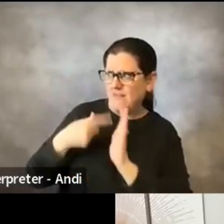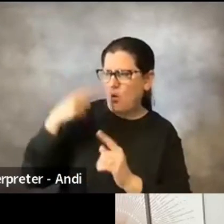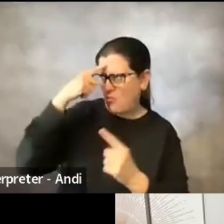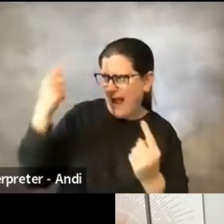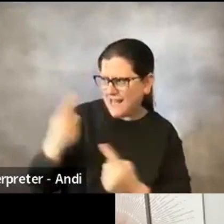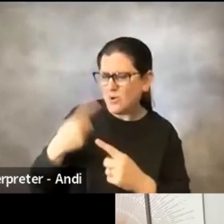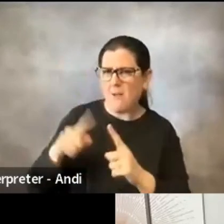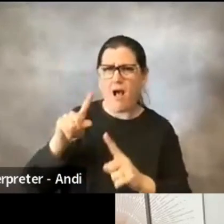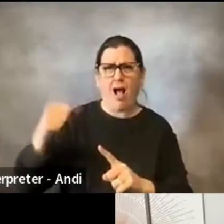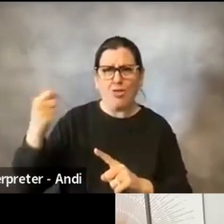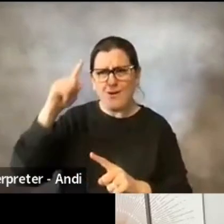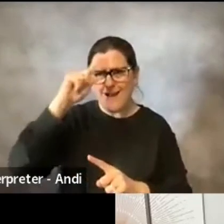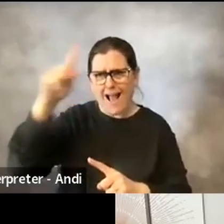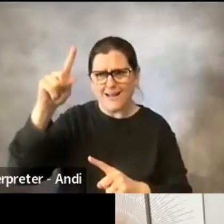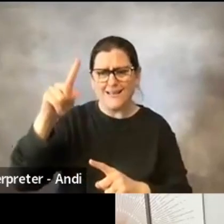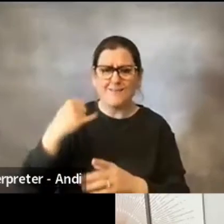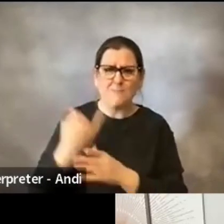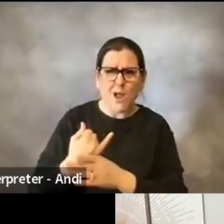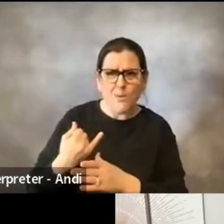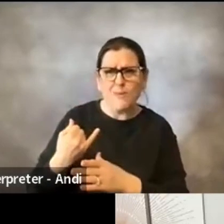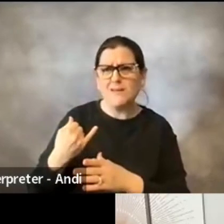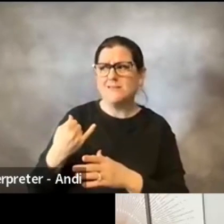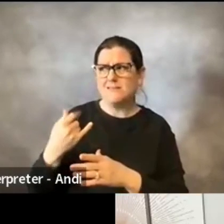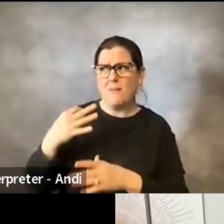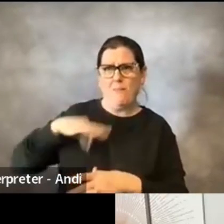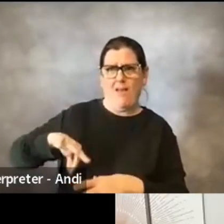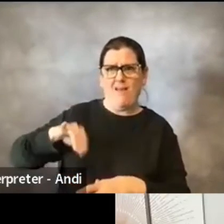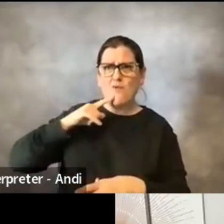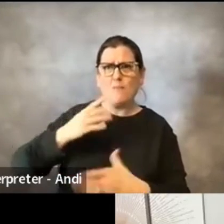cognitive impairments benefit from services being able to be